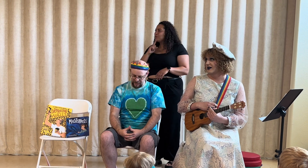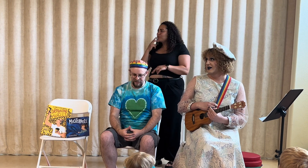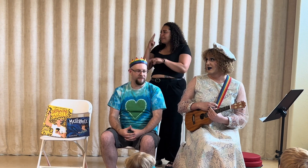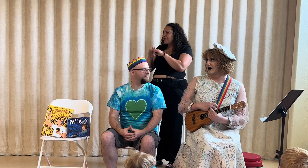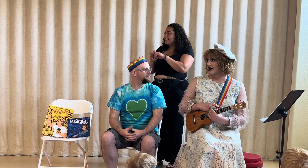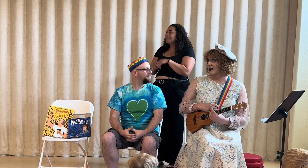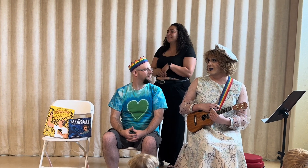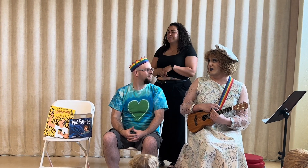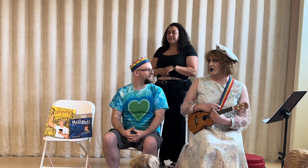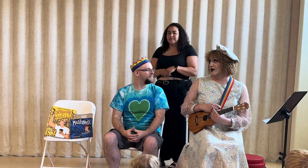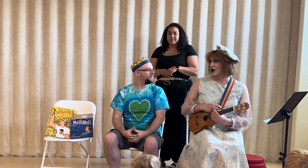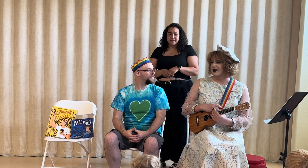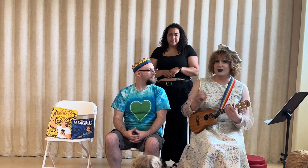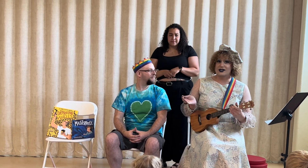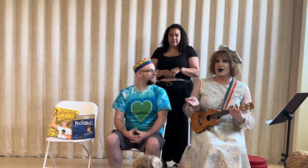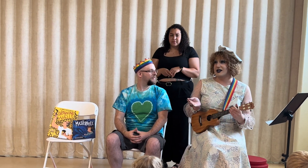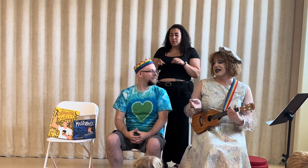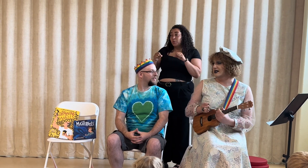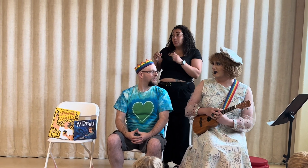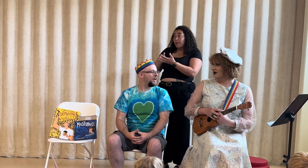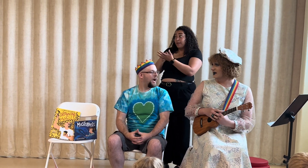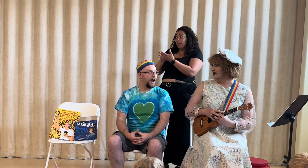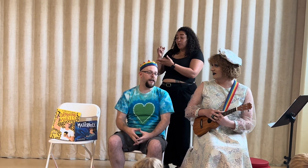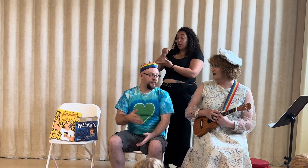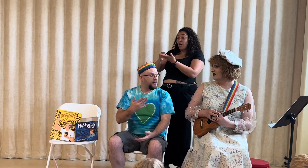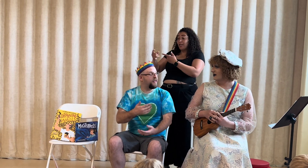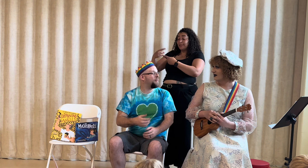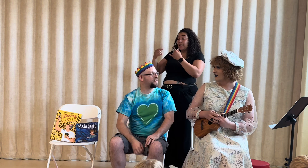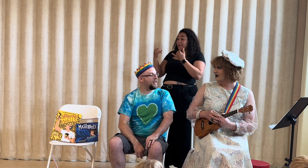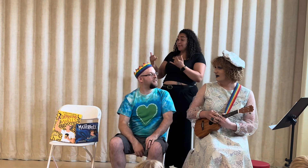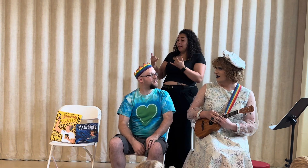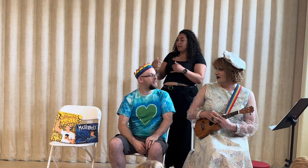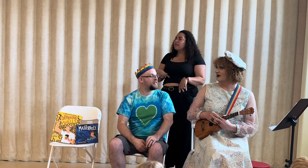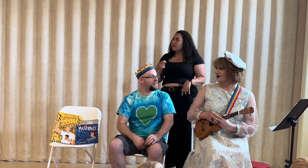Yes. CALI: And we're going to probably learn some art signs, right? AARON: I think that makes sense. That's